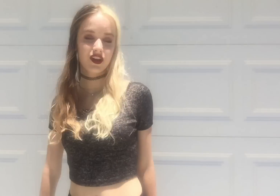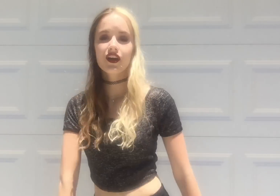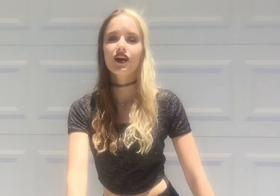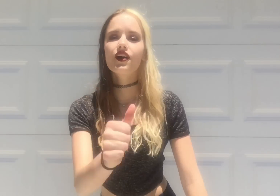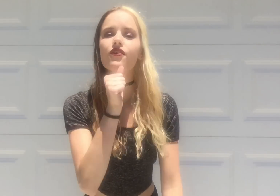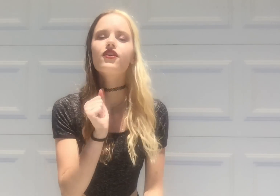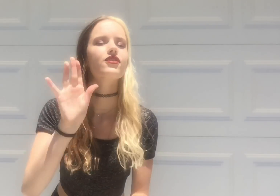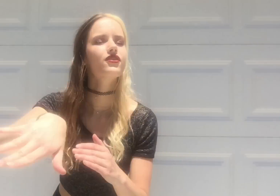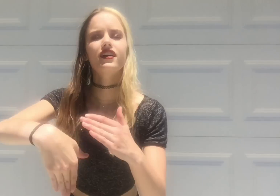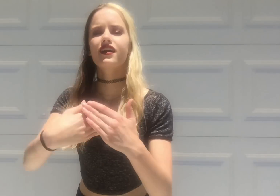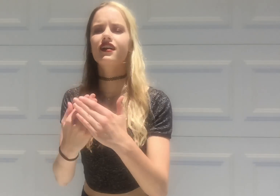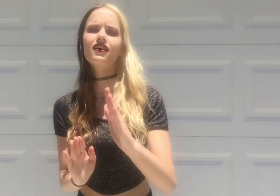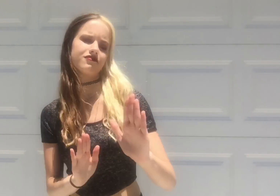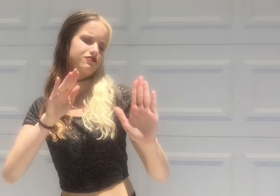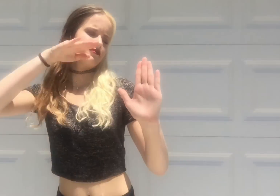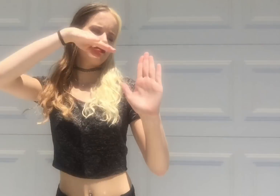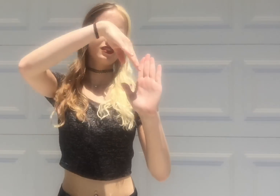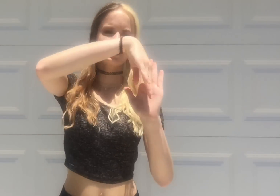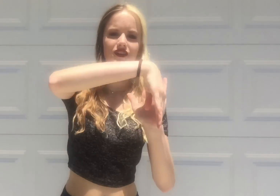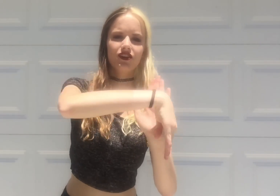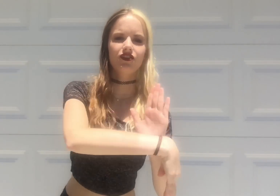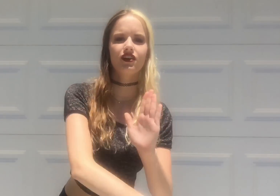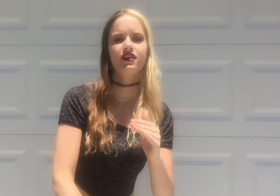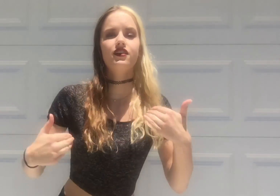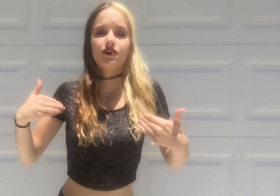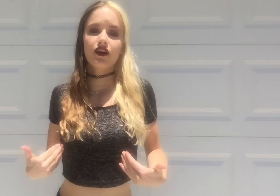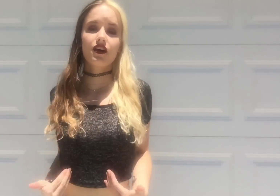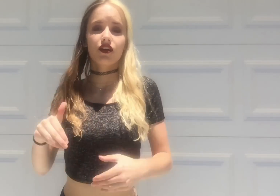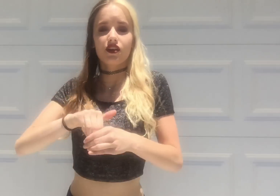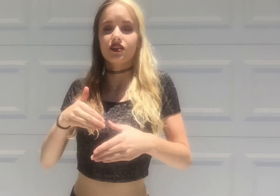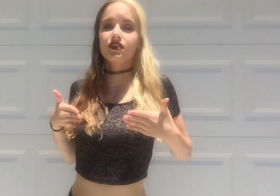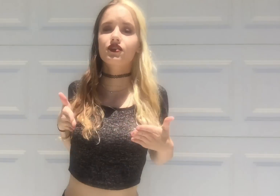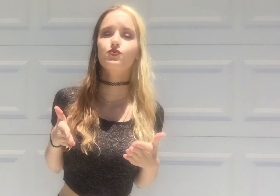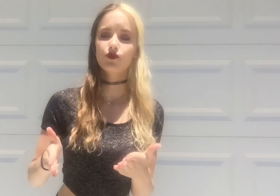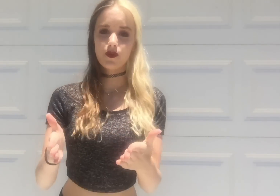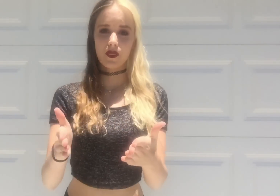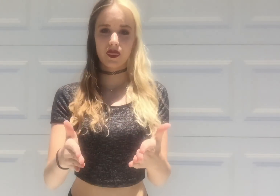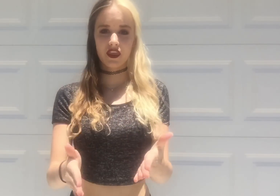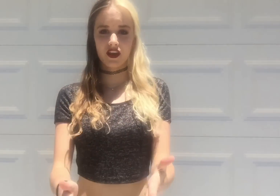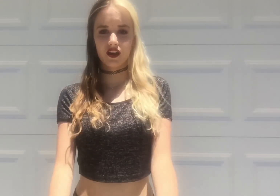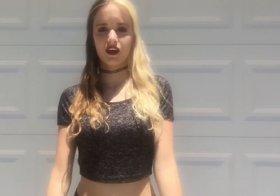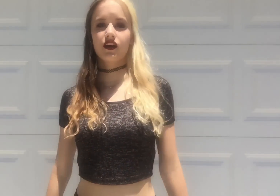And through it all, the rise and fall, the bodies in the streets.